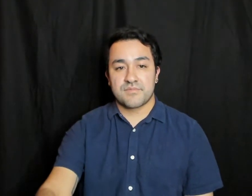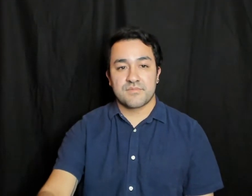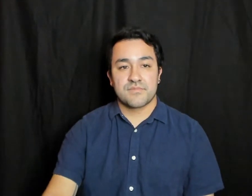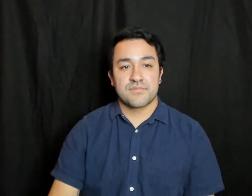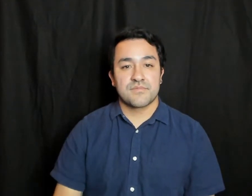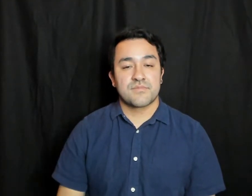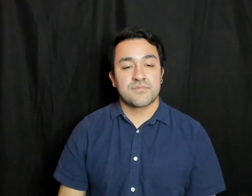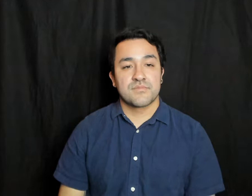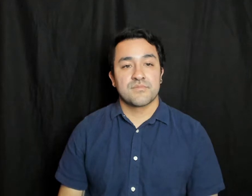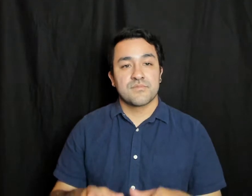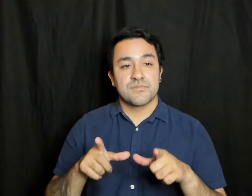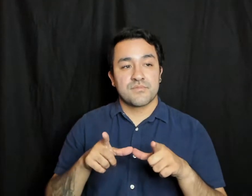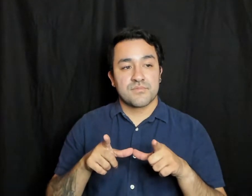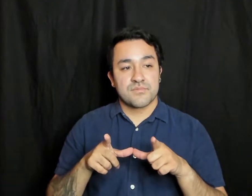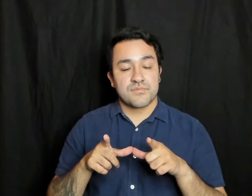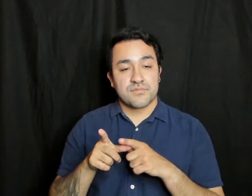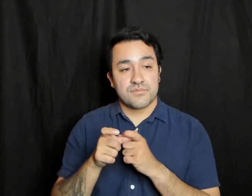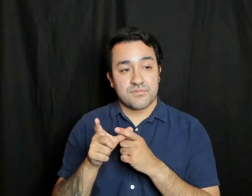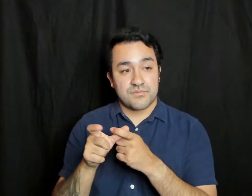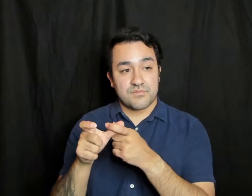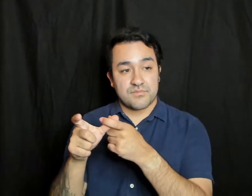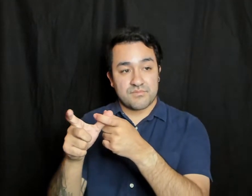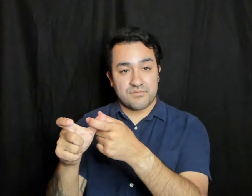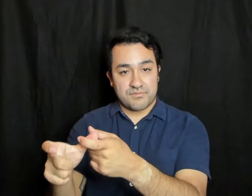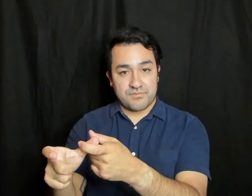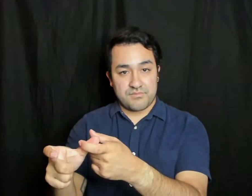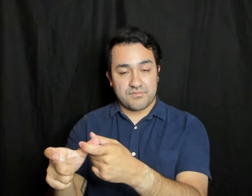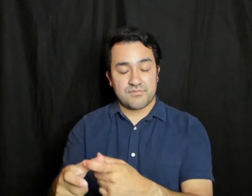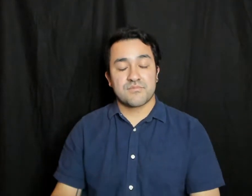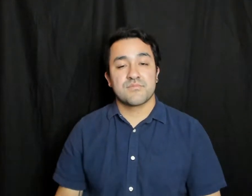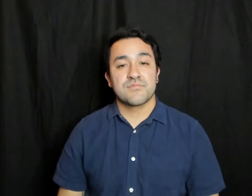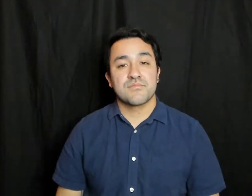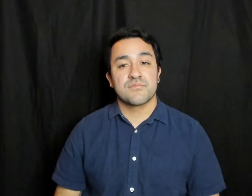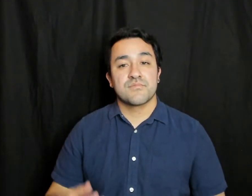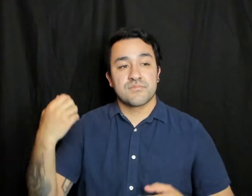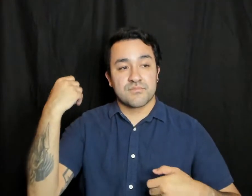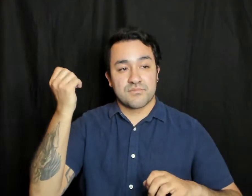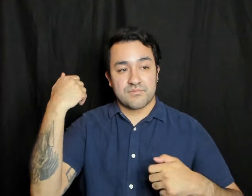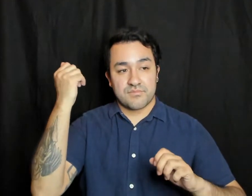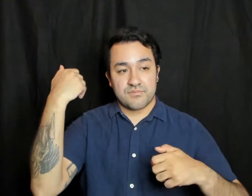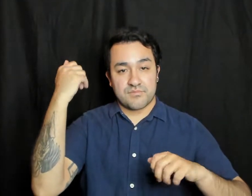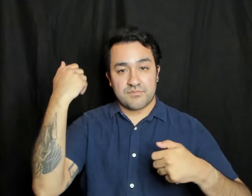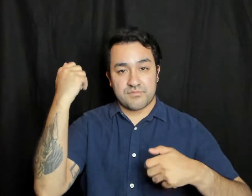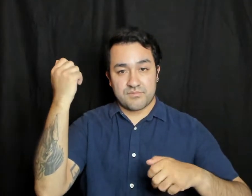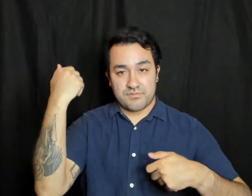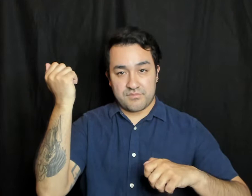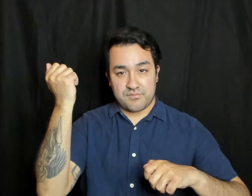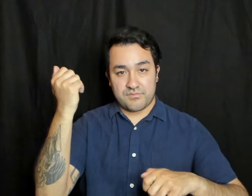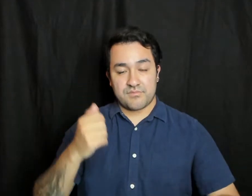RUN+++ Cross Country LACROSSE